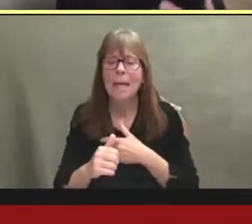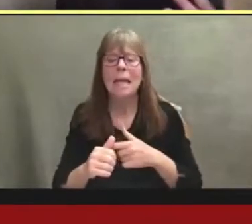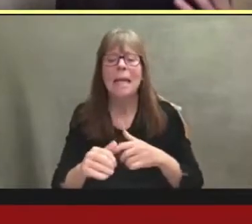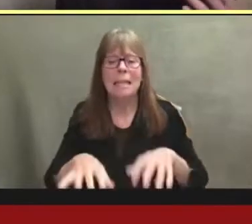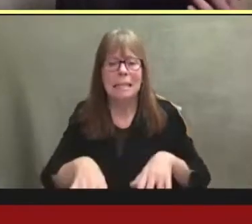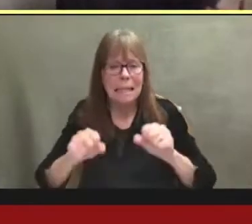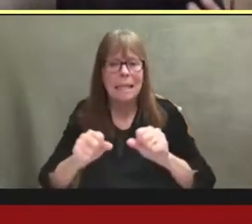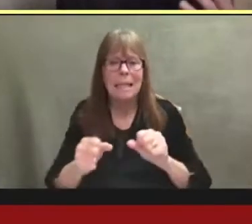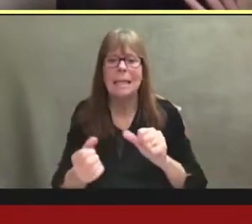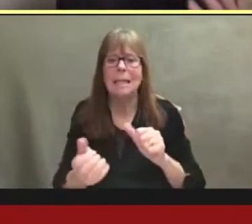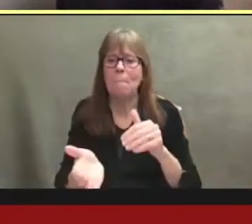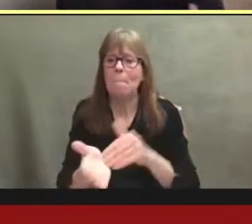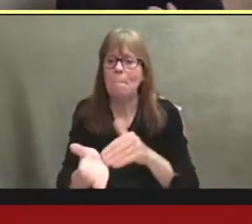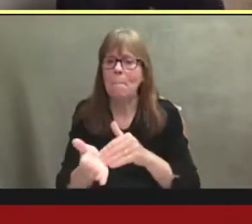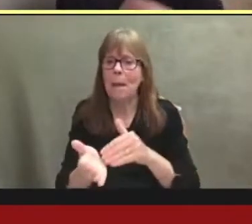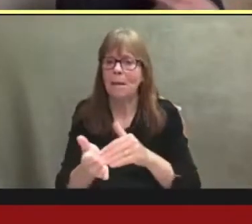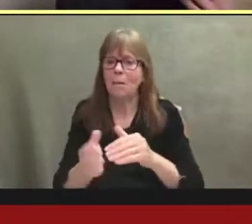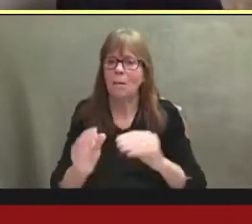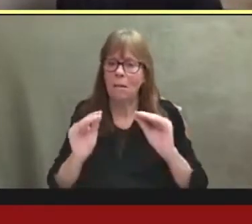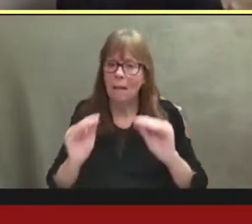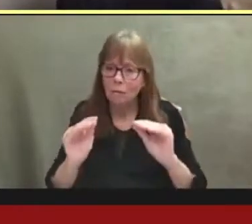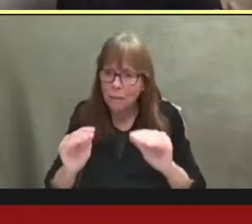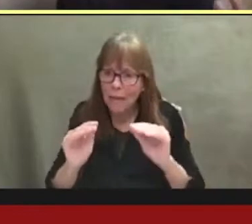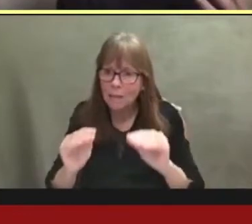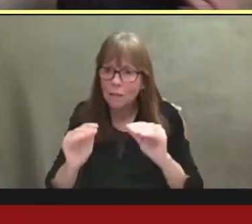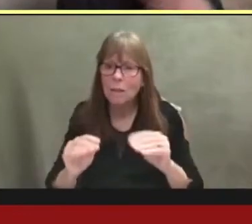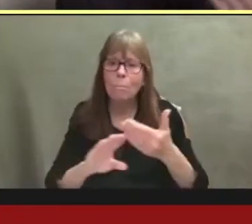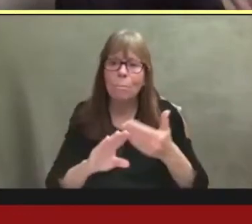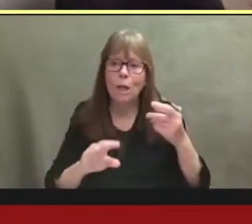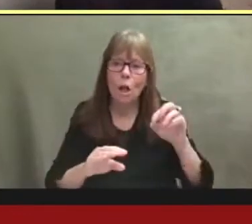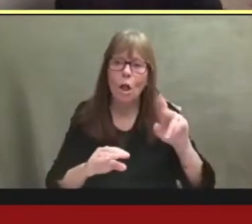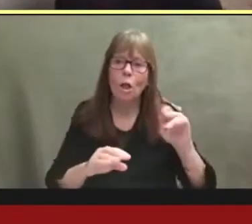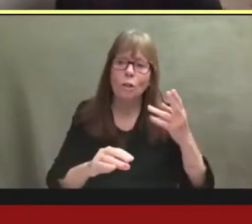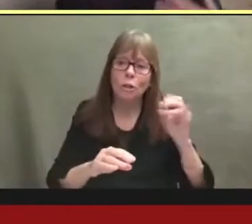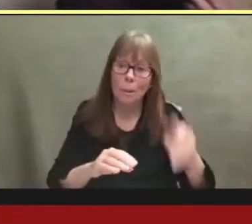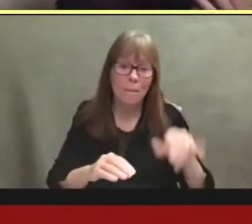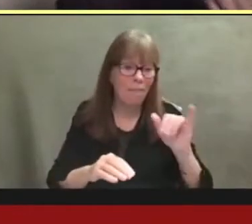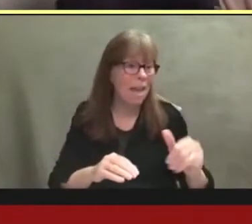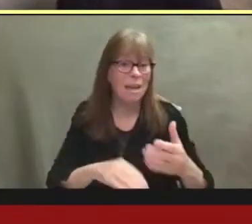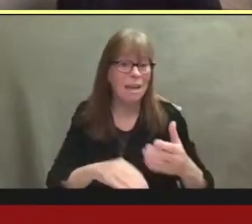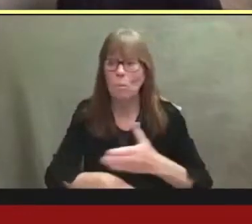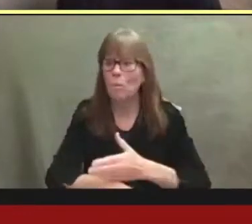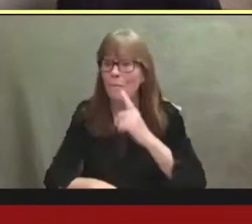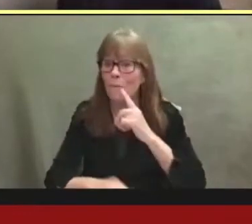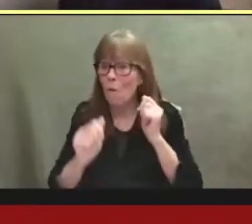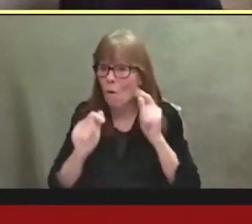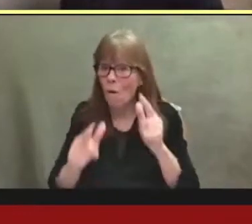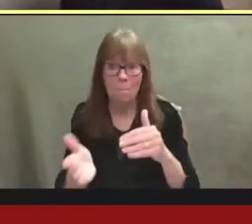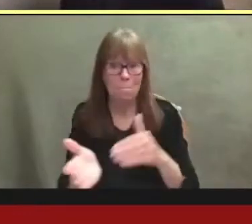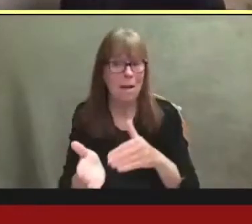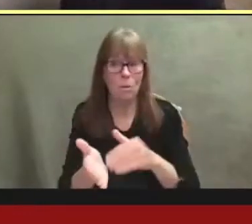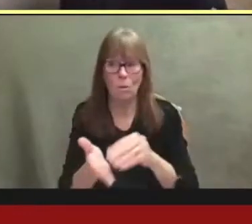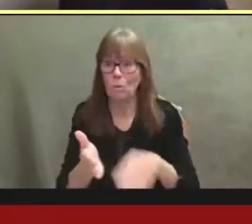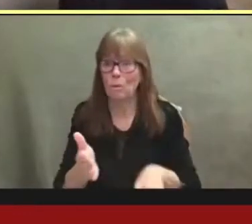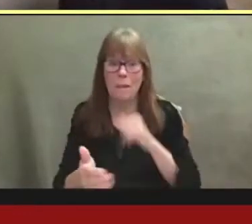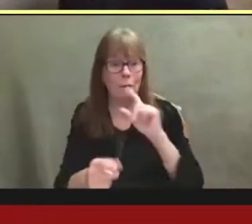in the pre-clerkship curriculum really improved for every single medical student, not just those with disabilities.